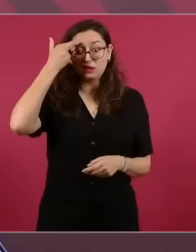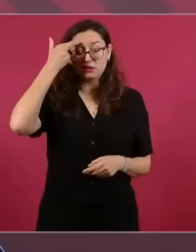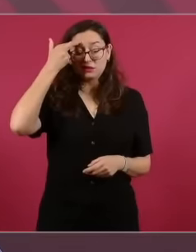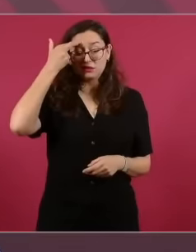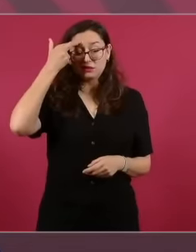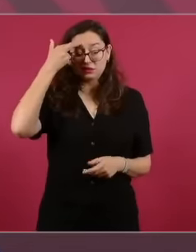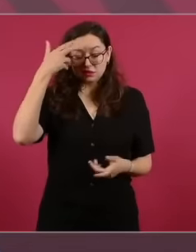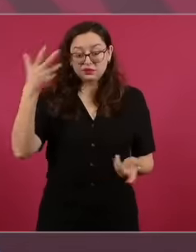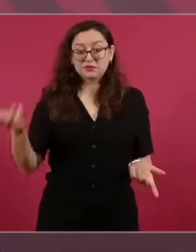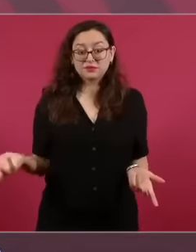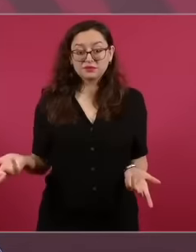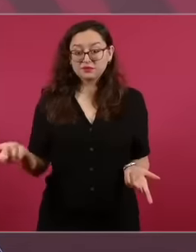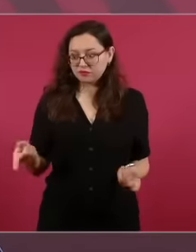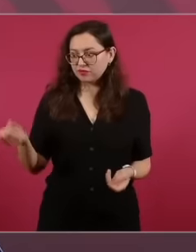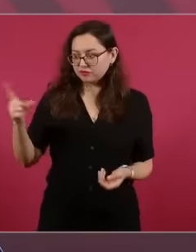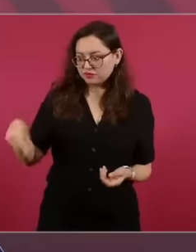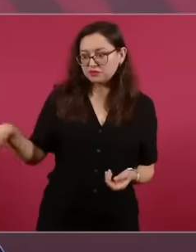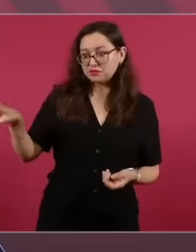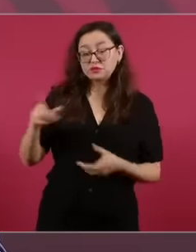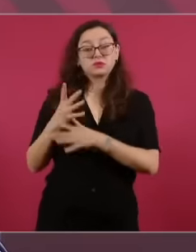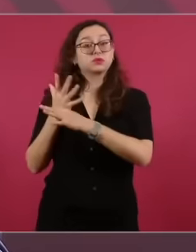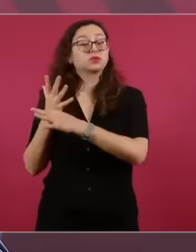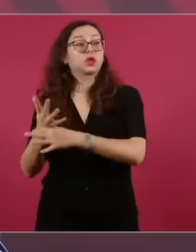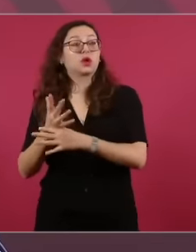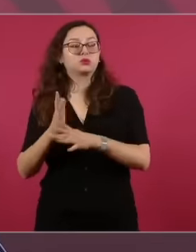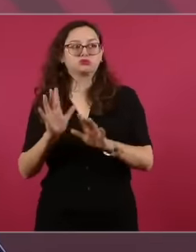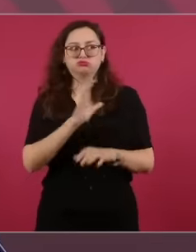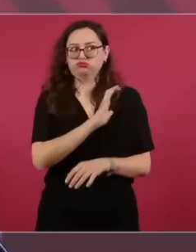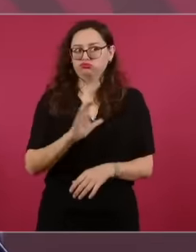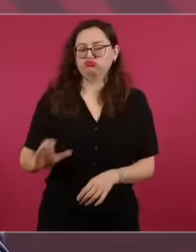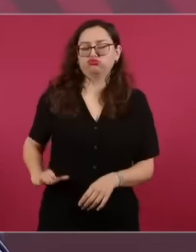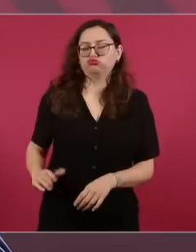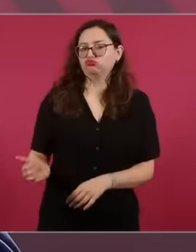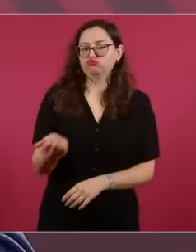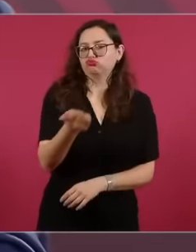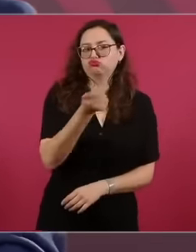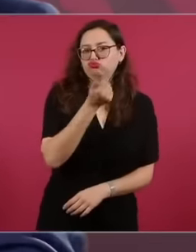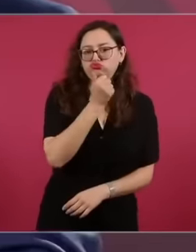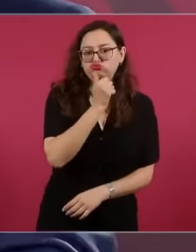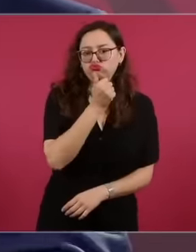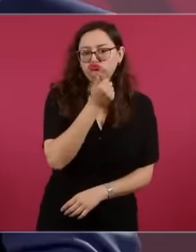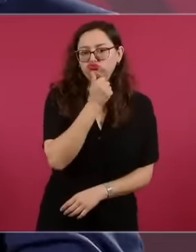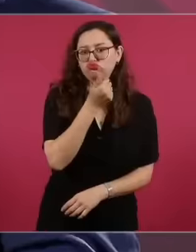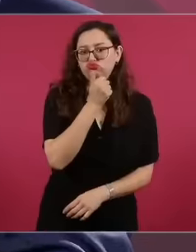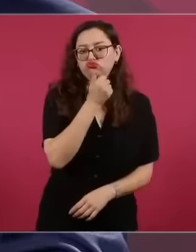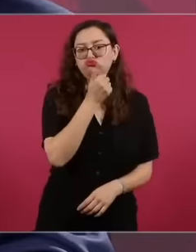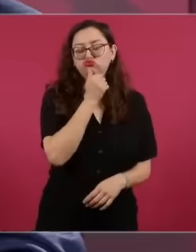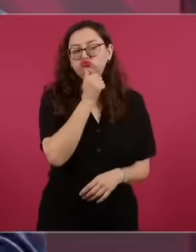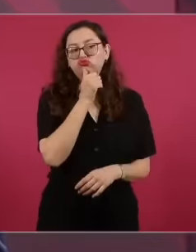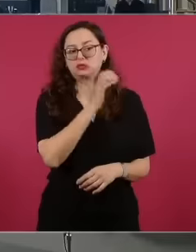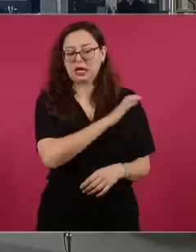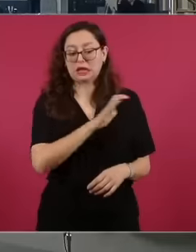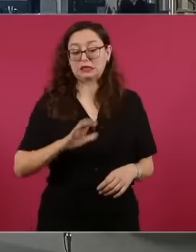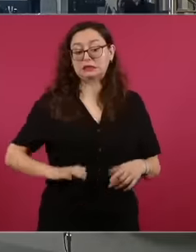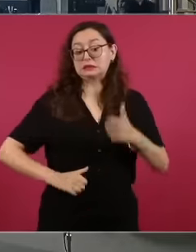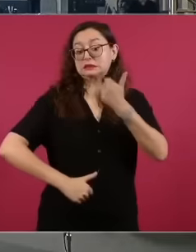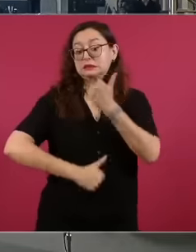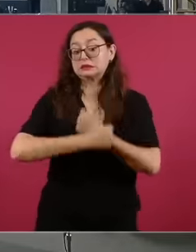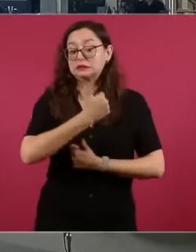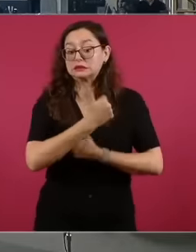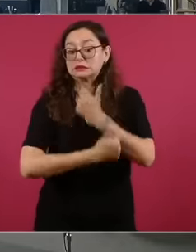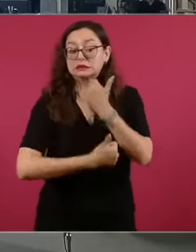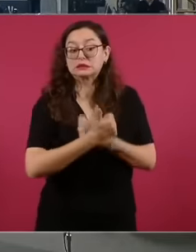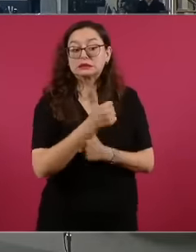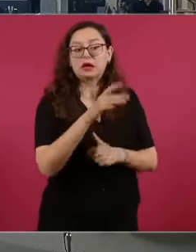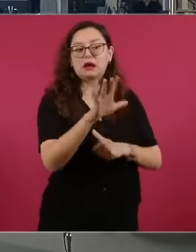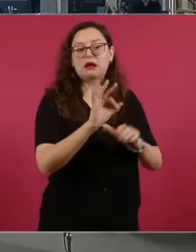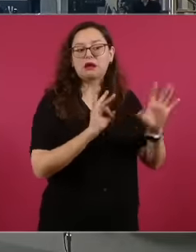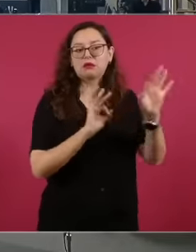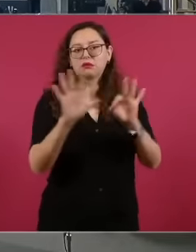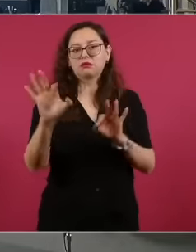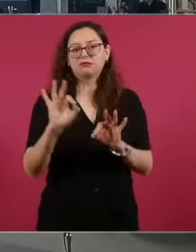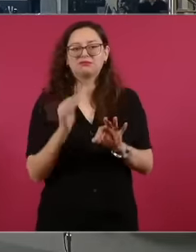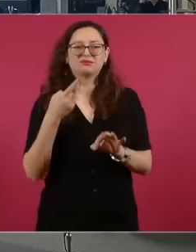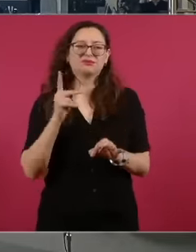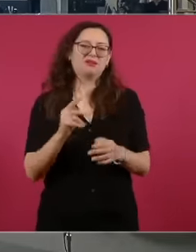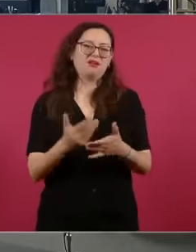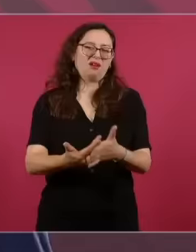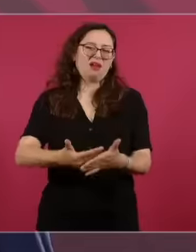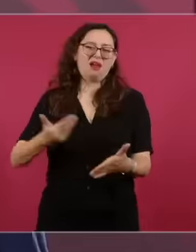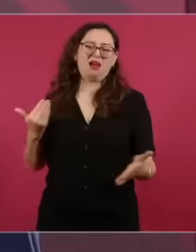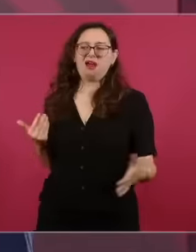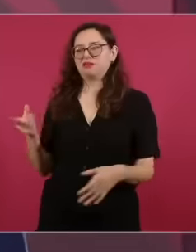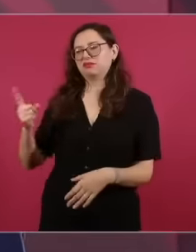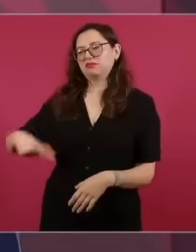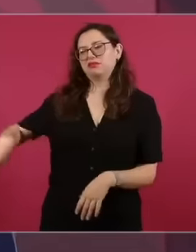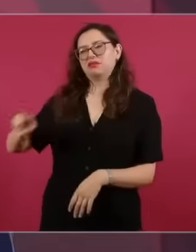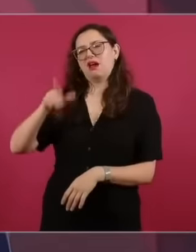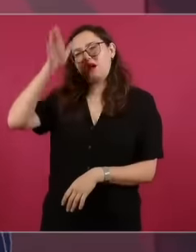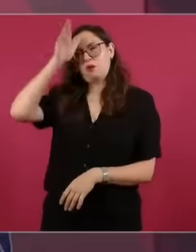register, some of them didn't register But the time came when one or